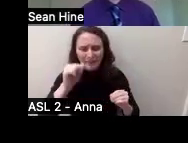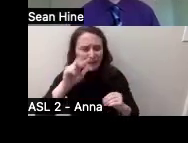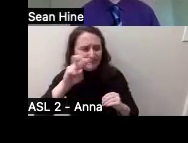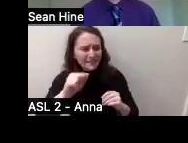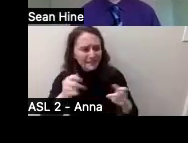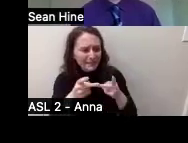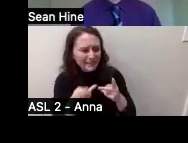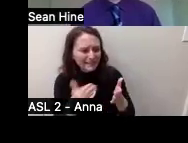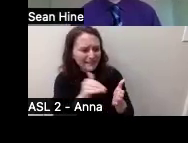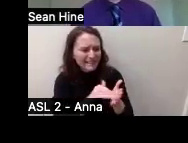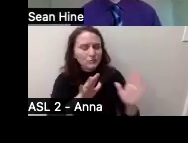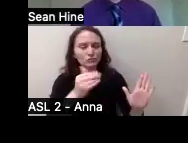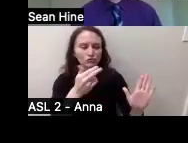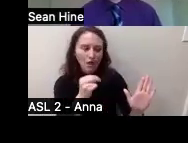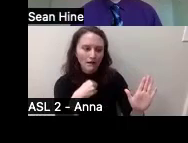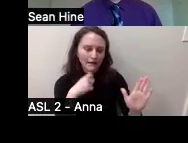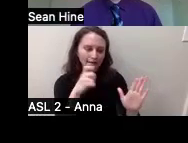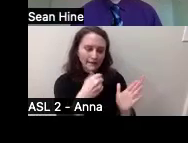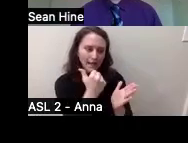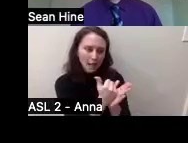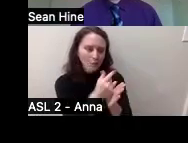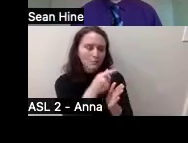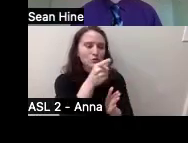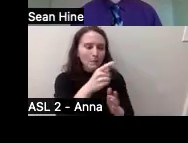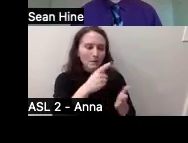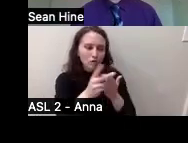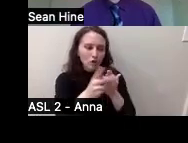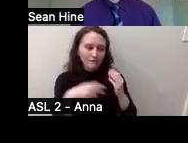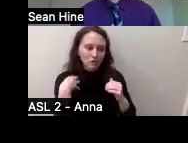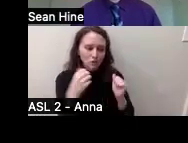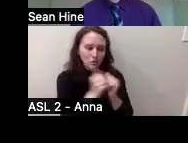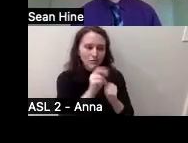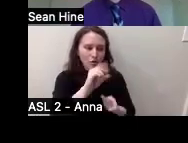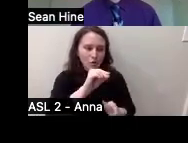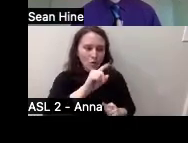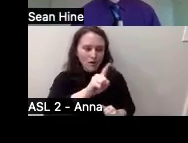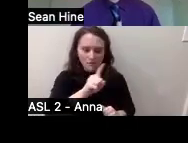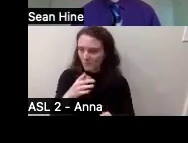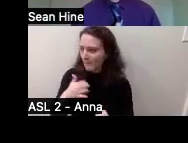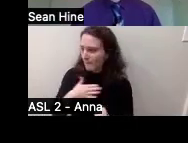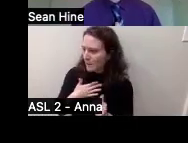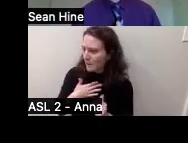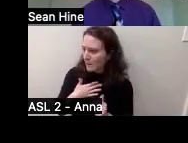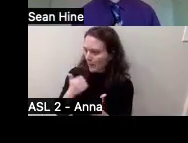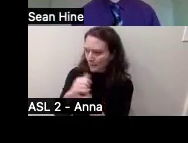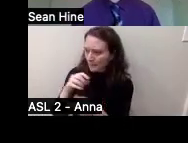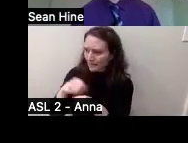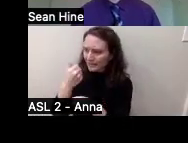You're my program official on my pending R01. Sean Hine: Happy to help in any way I can although I really want some pizza now.